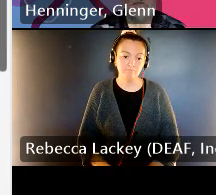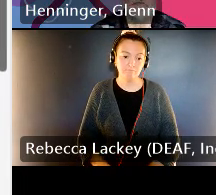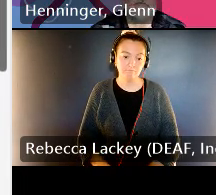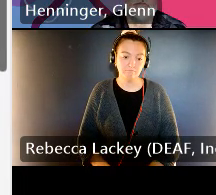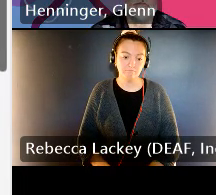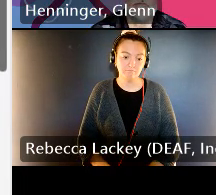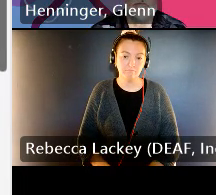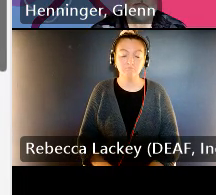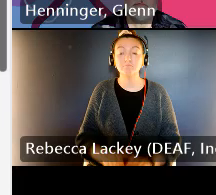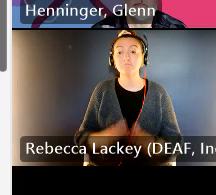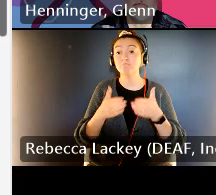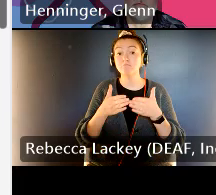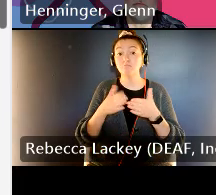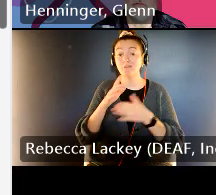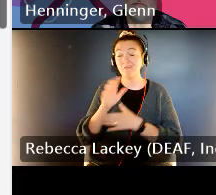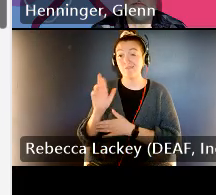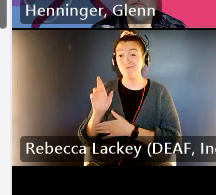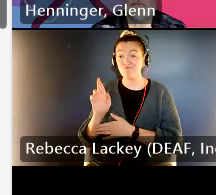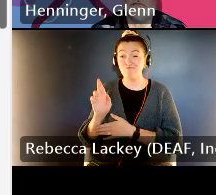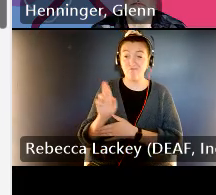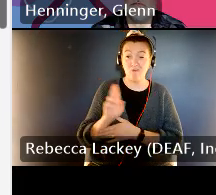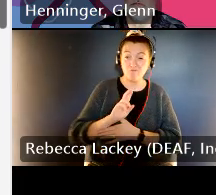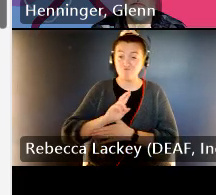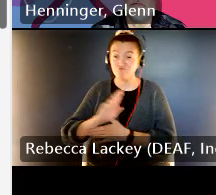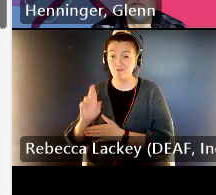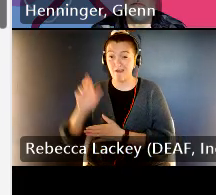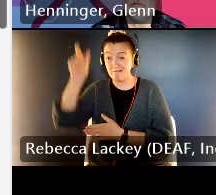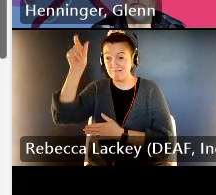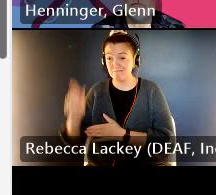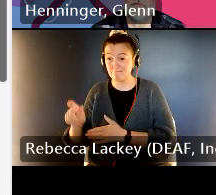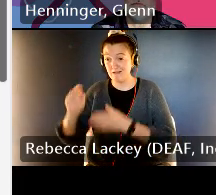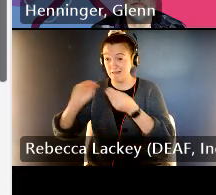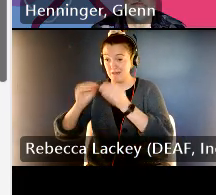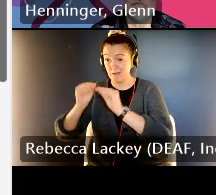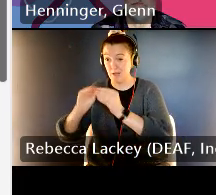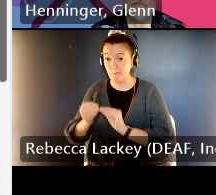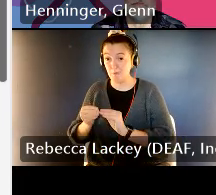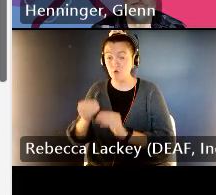And now over on the far right in that you see a #2 for,